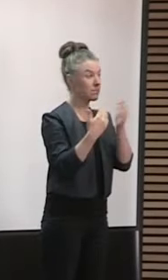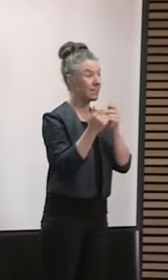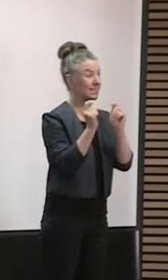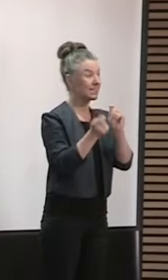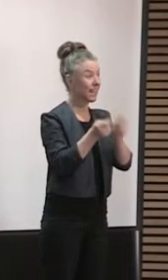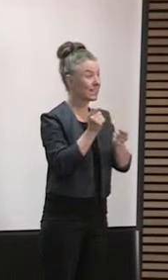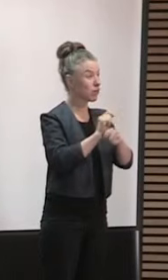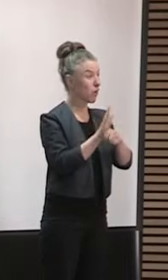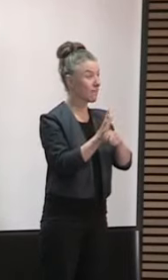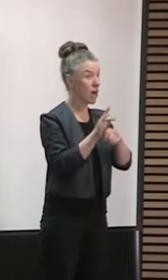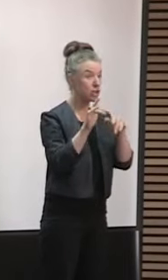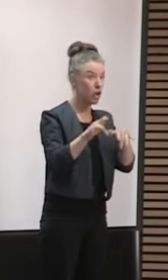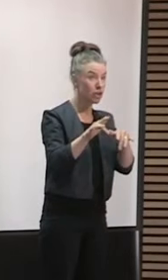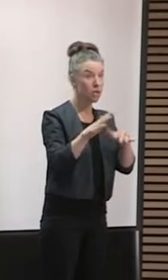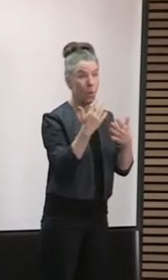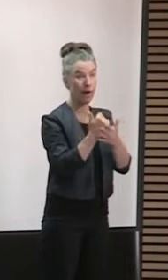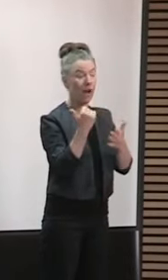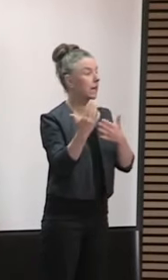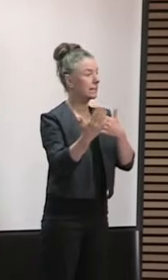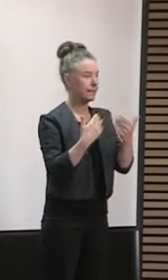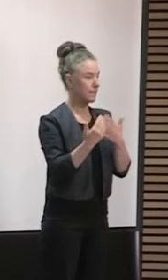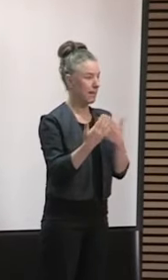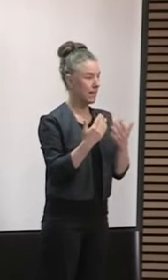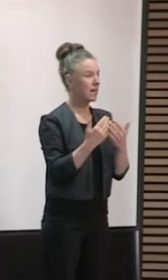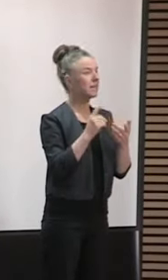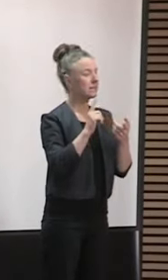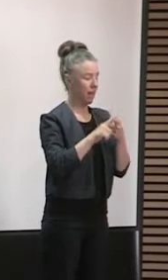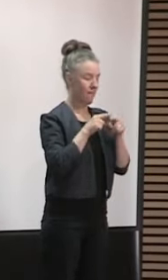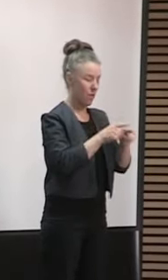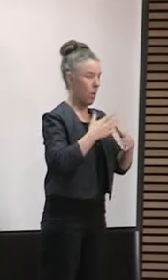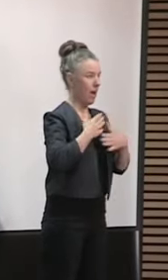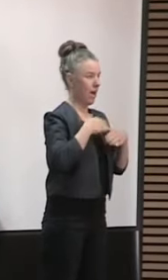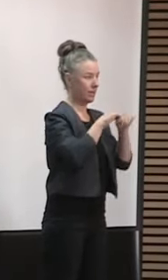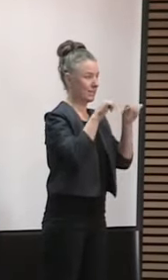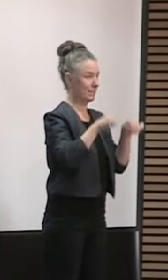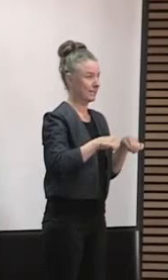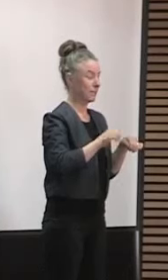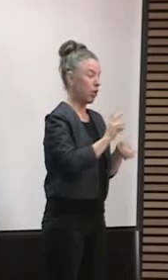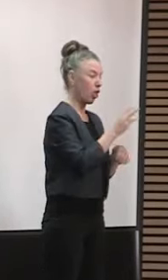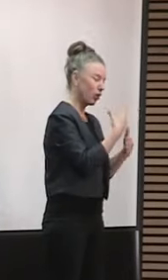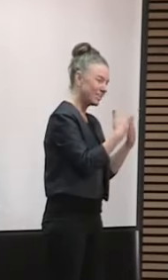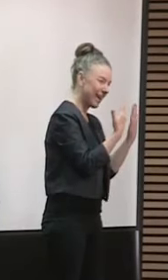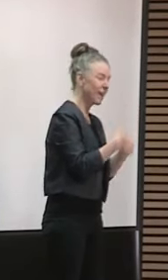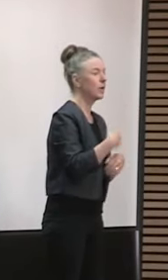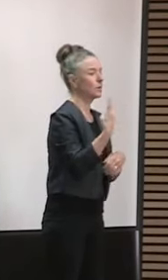get COVID-19 in the first place, and then testing is obviously the second line of